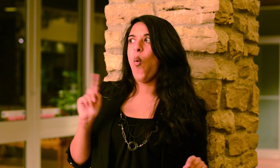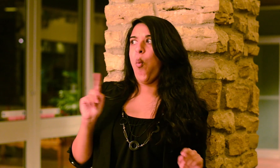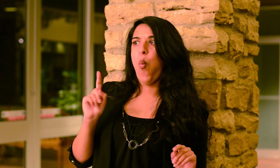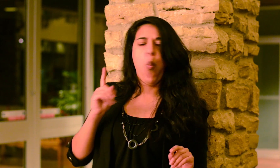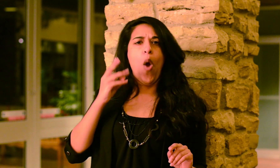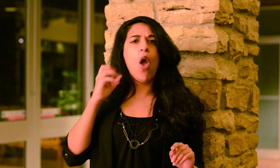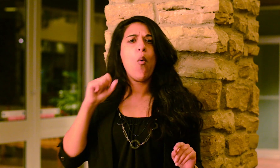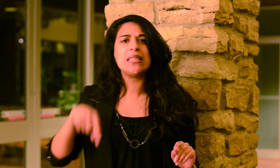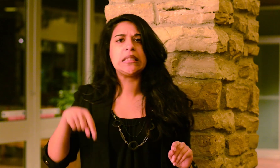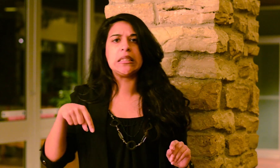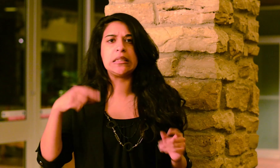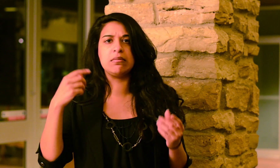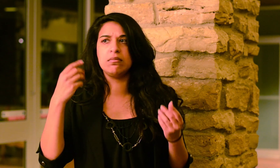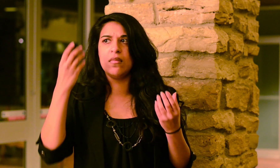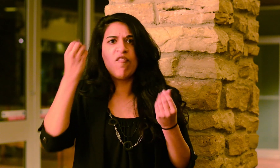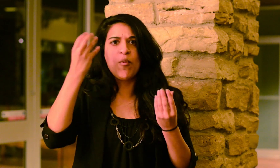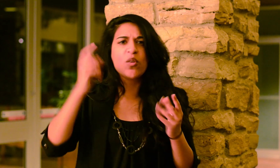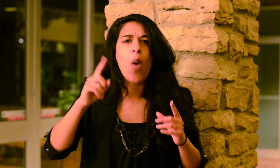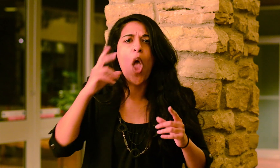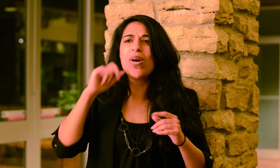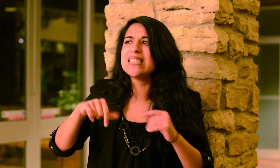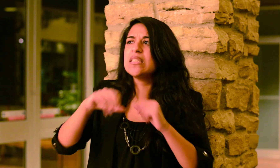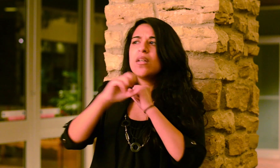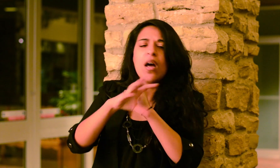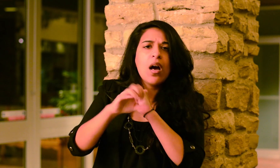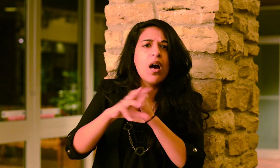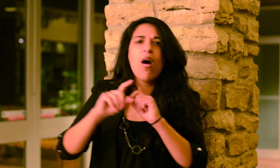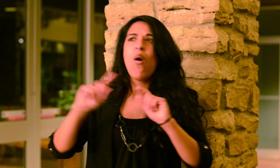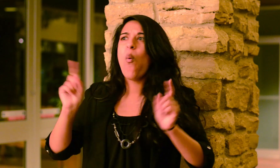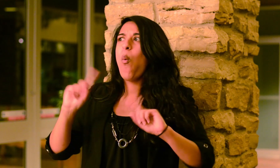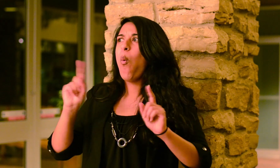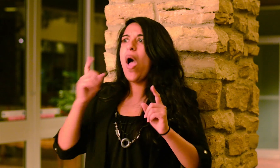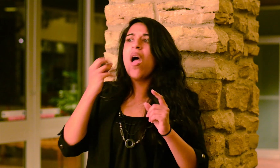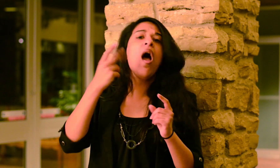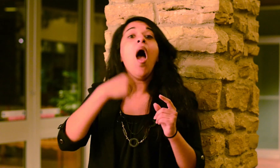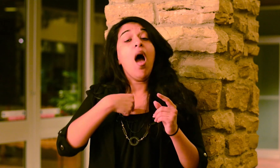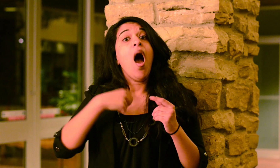When did they inform the community? Where did they put that information? Where did they publish it?